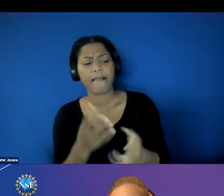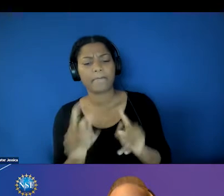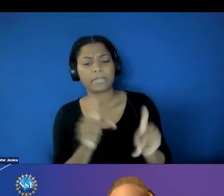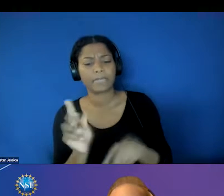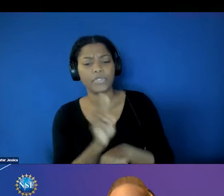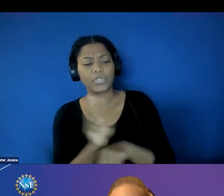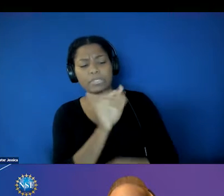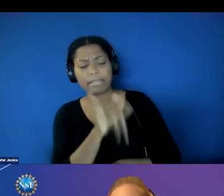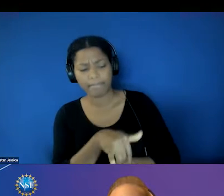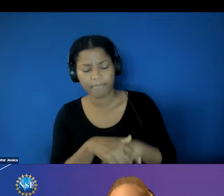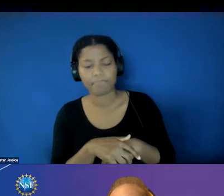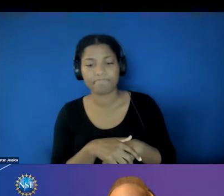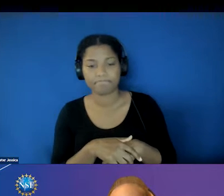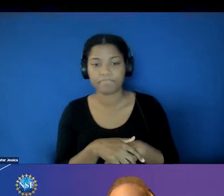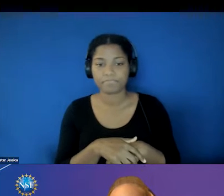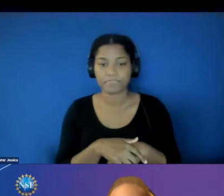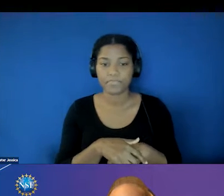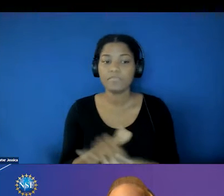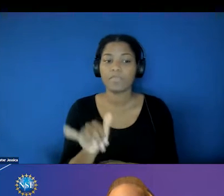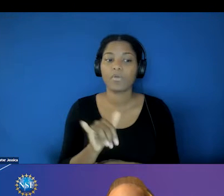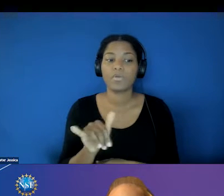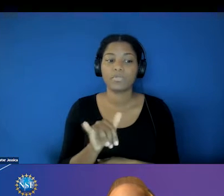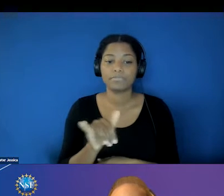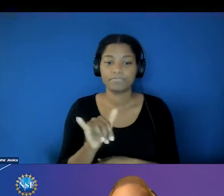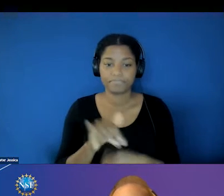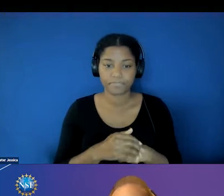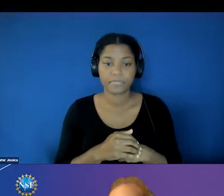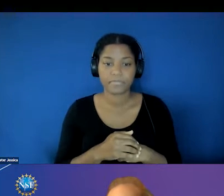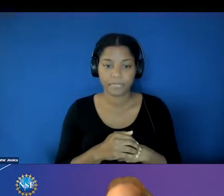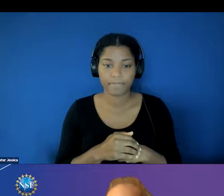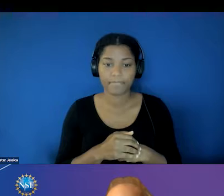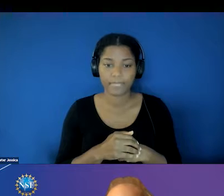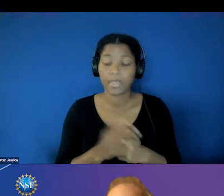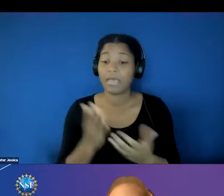Also, too costly or not appropriate for support through other NSF programs.